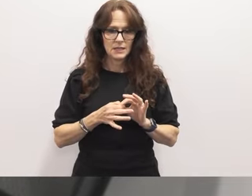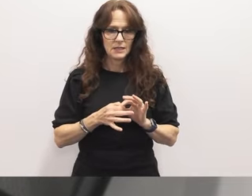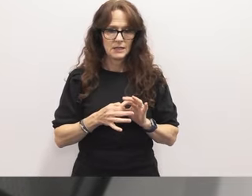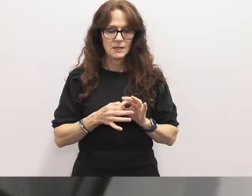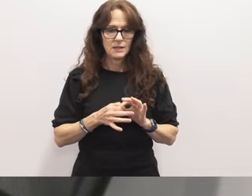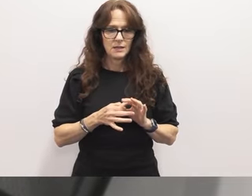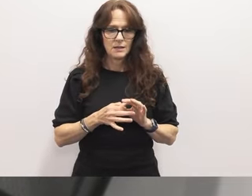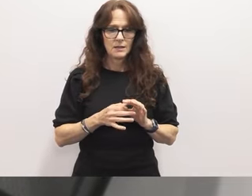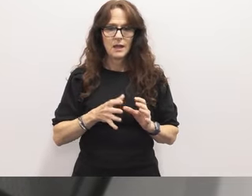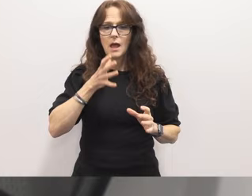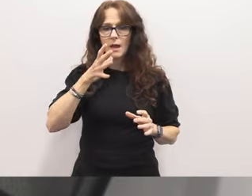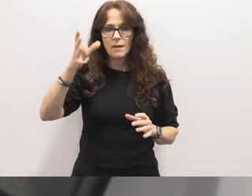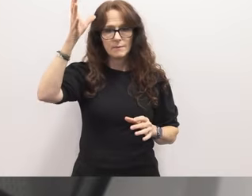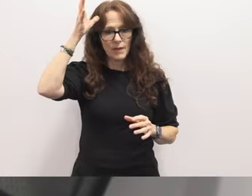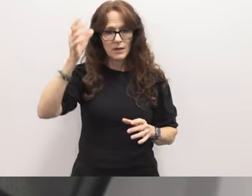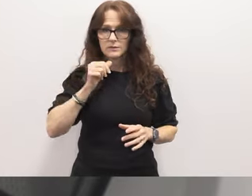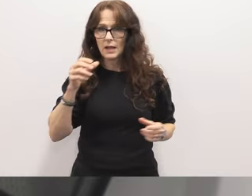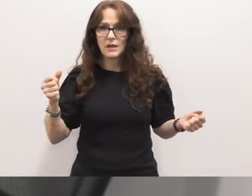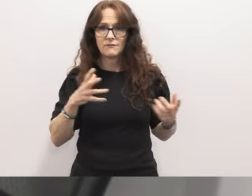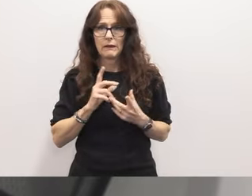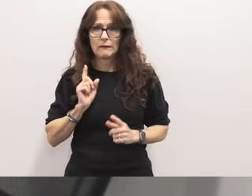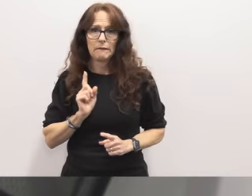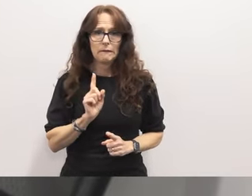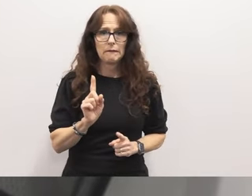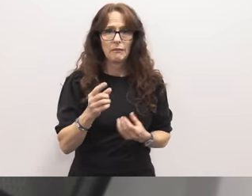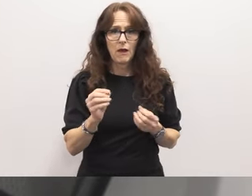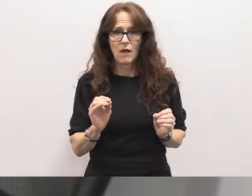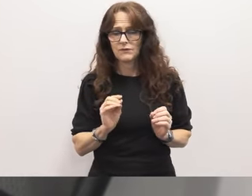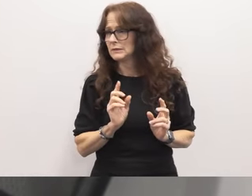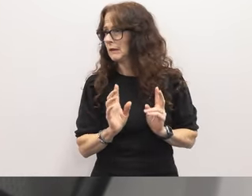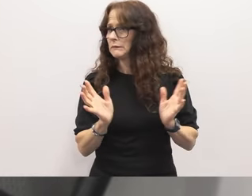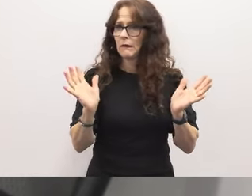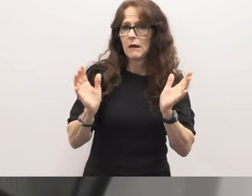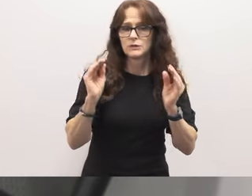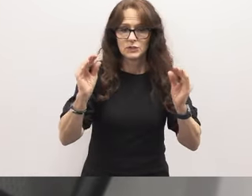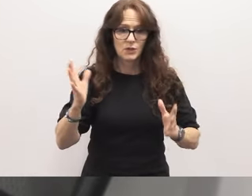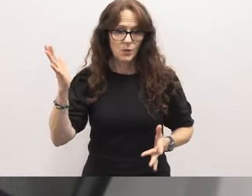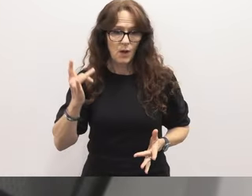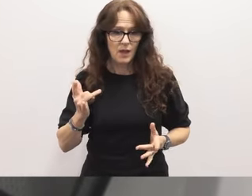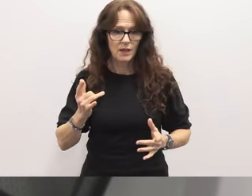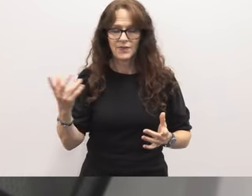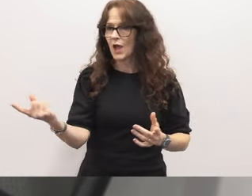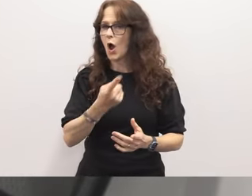Parents are not scared to come up to the office or come and talk to the teacher because they're constantly seeing us.